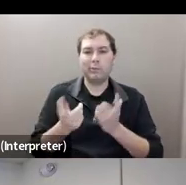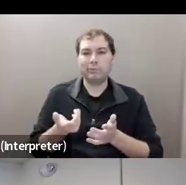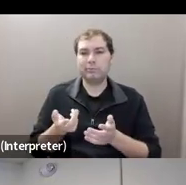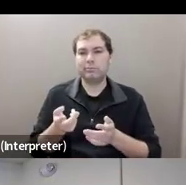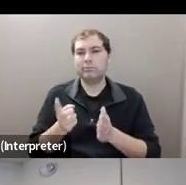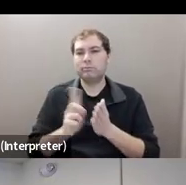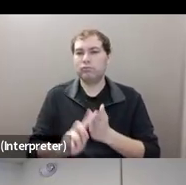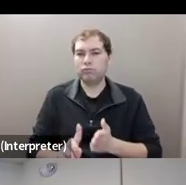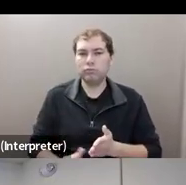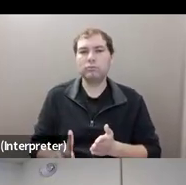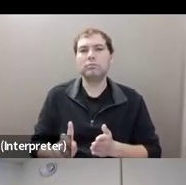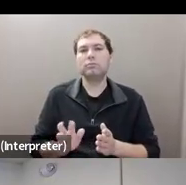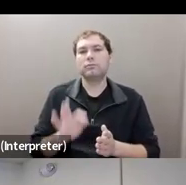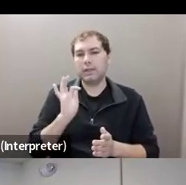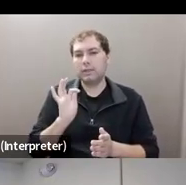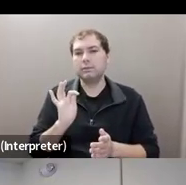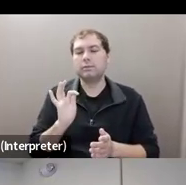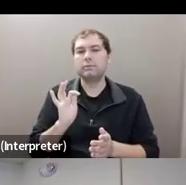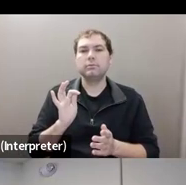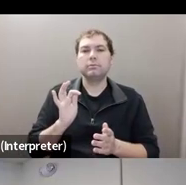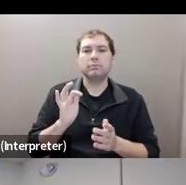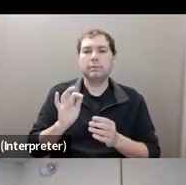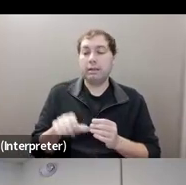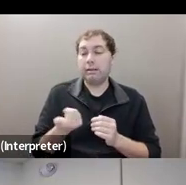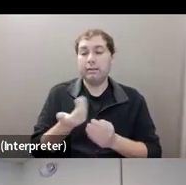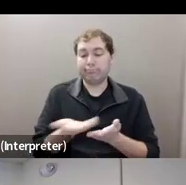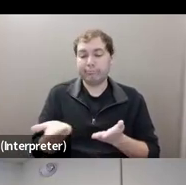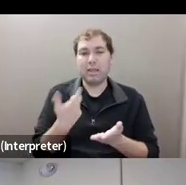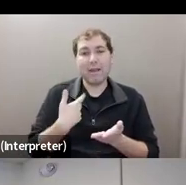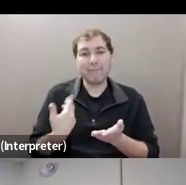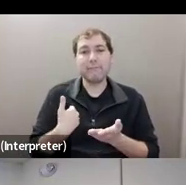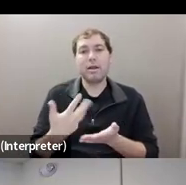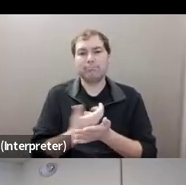17036717673: find out, and to get any materials they have. So I, I myself can be